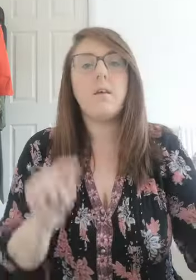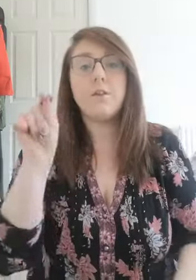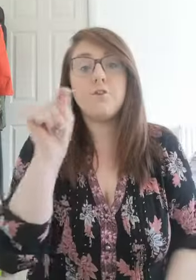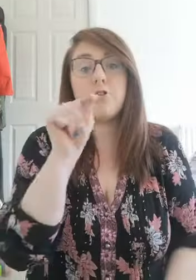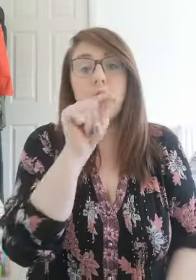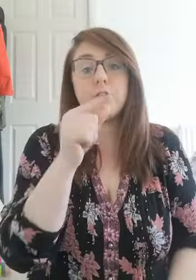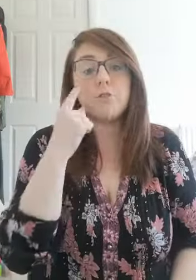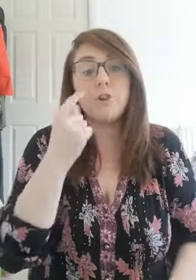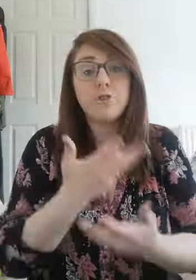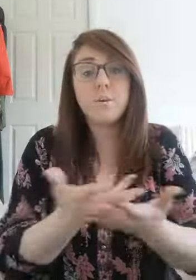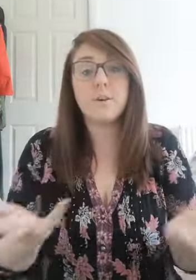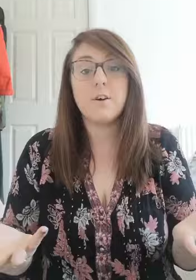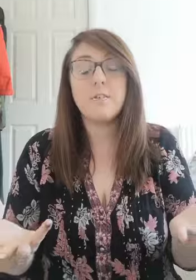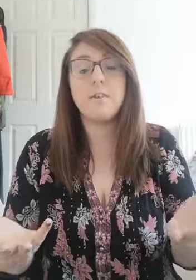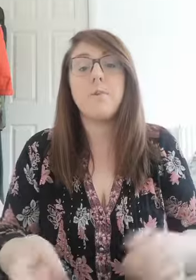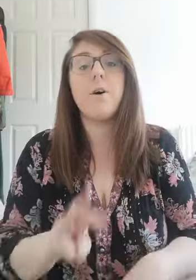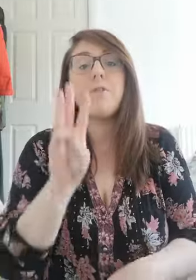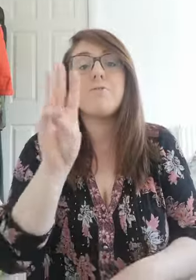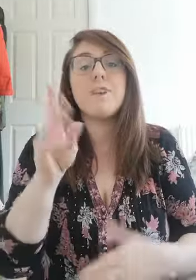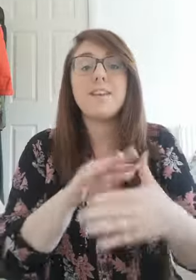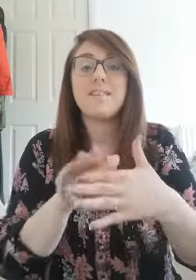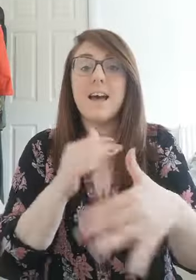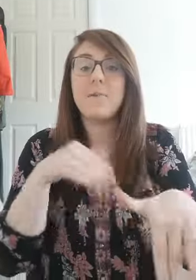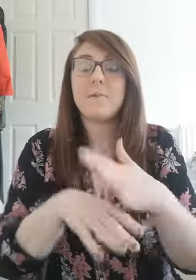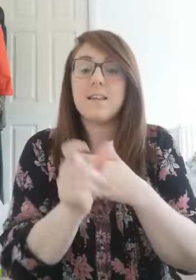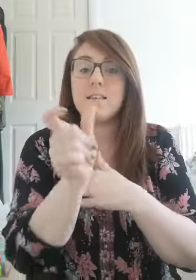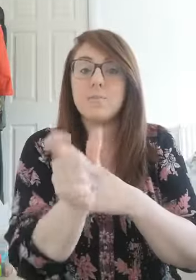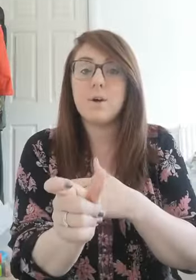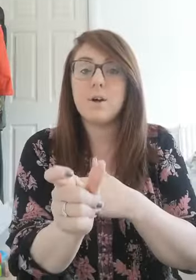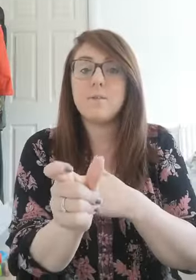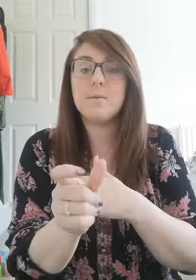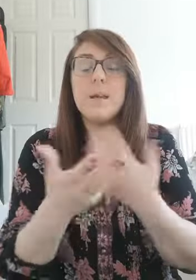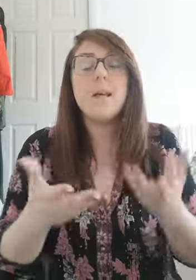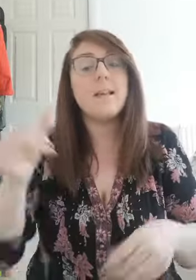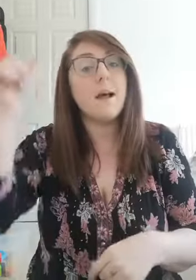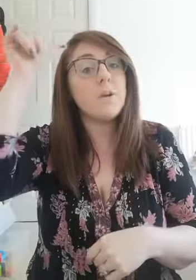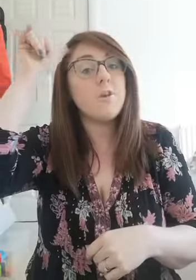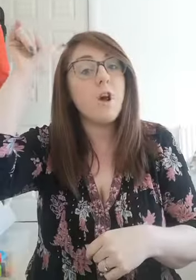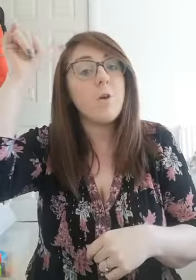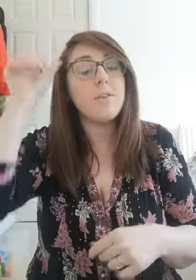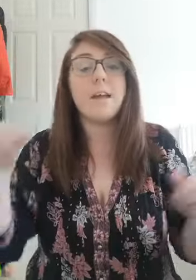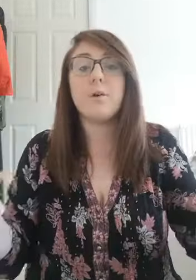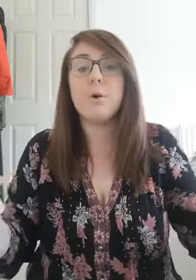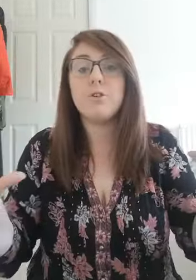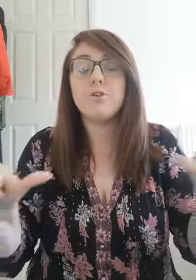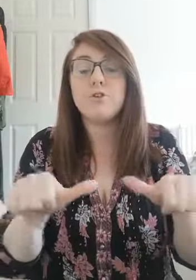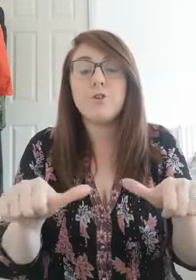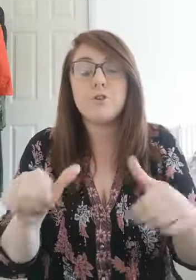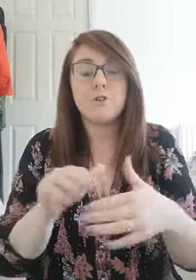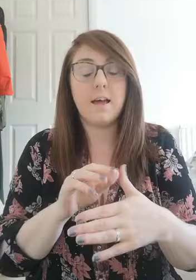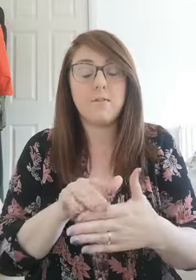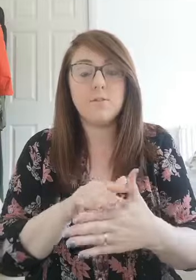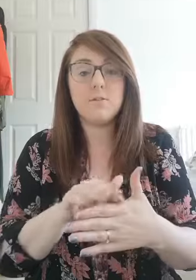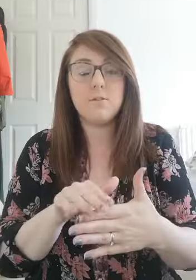The dots are showing us that there are 3 sounds in this word. Now we know that they are quite short sounds